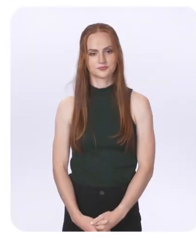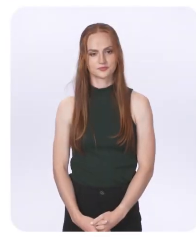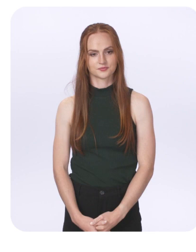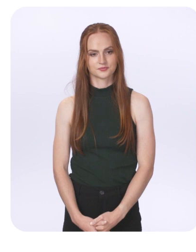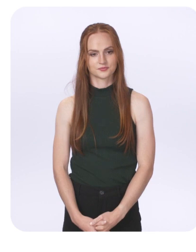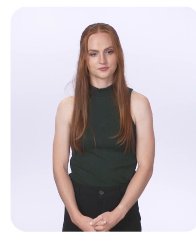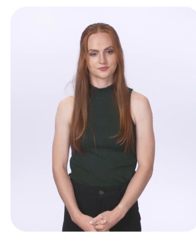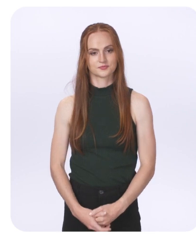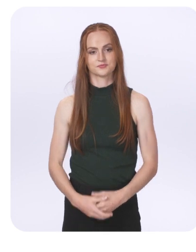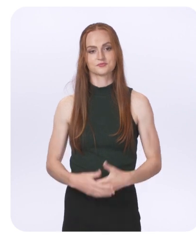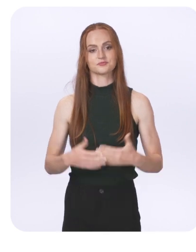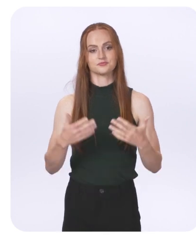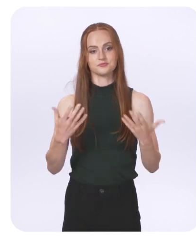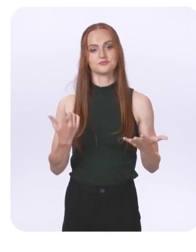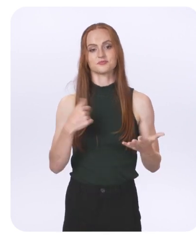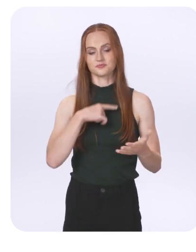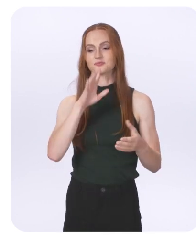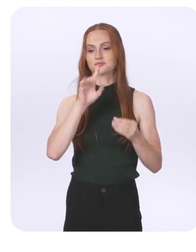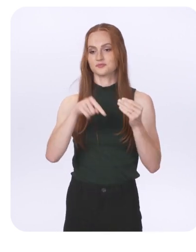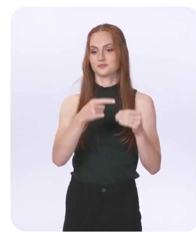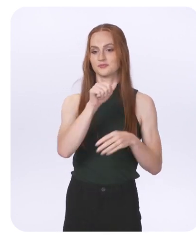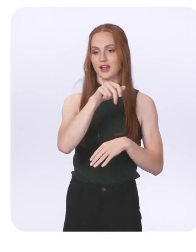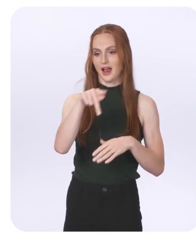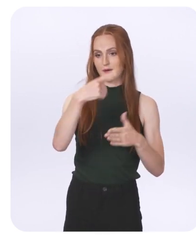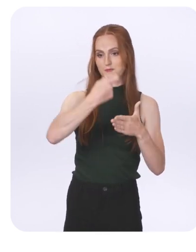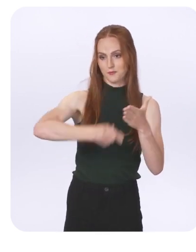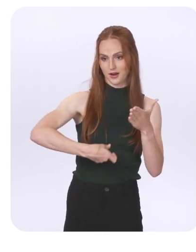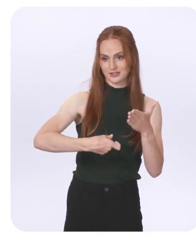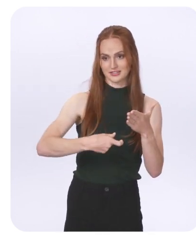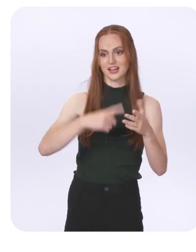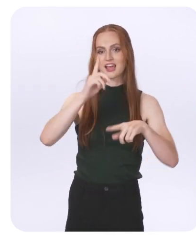To help with this, I'm excited to announce that we've made Coming Soon